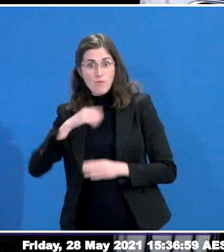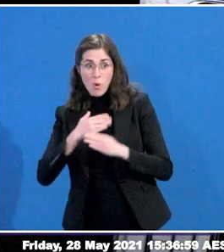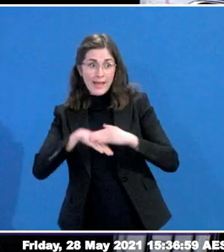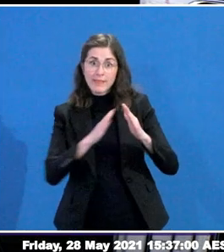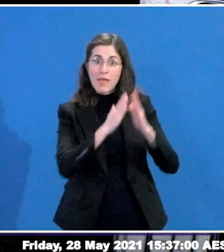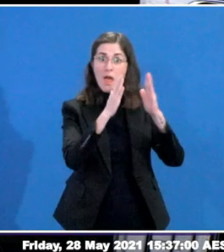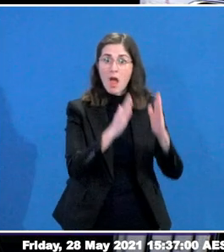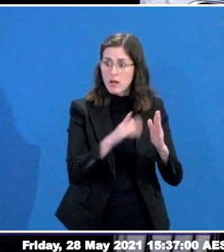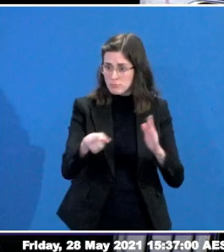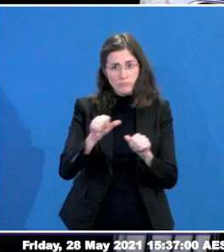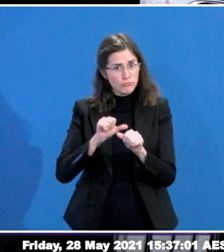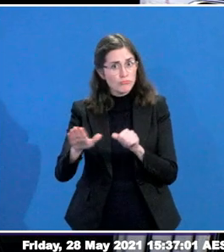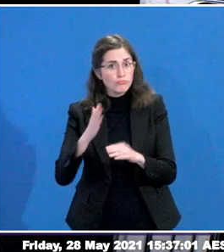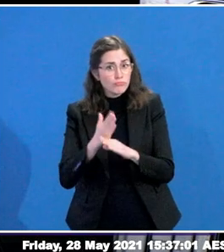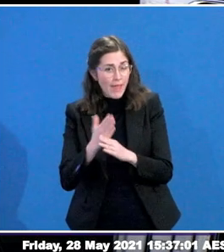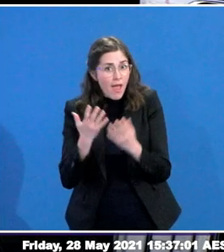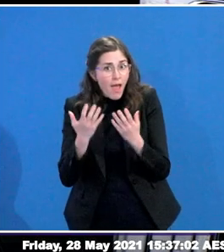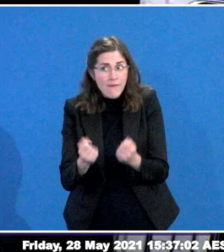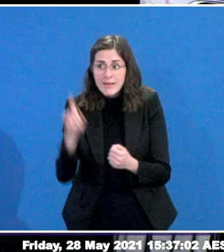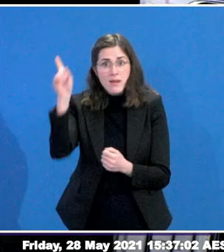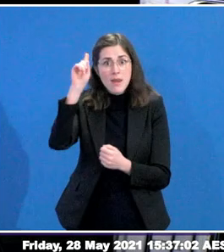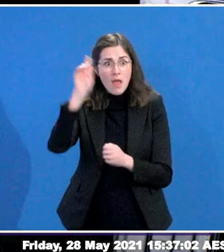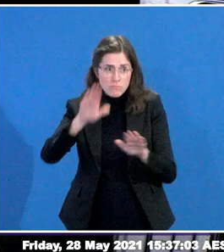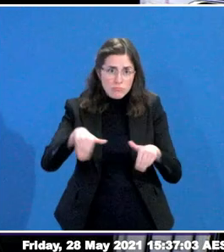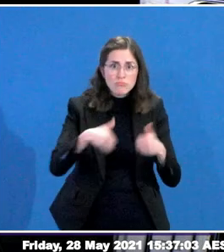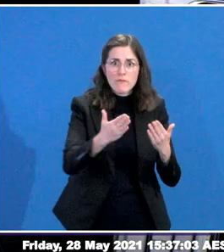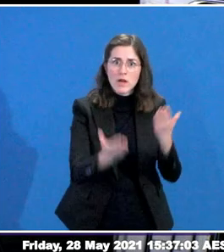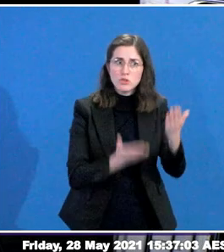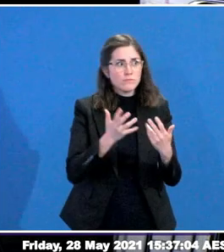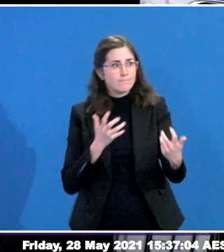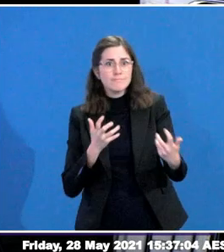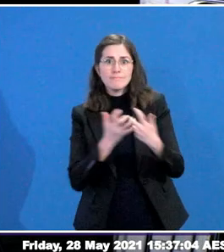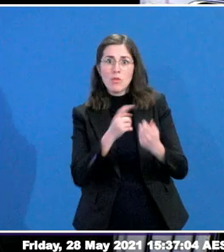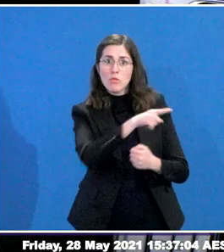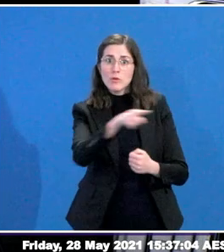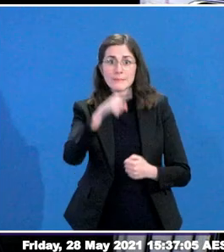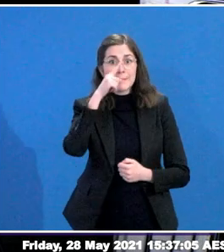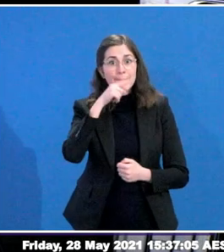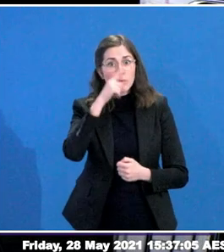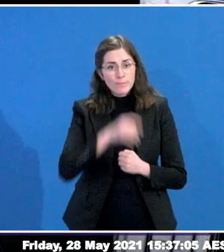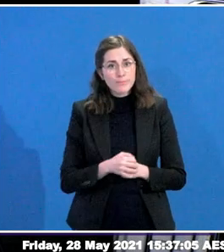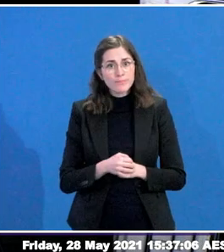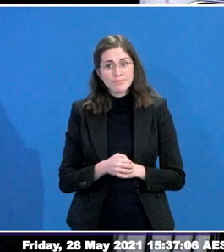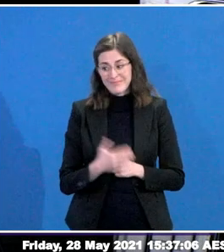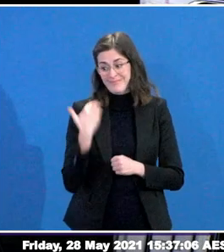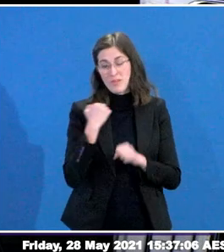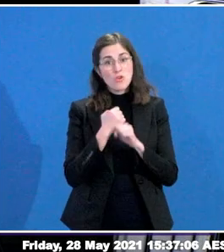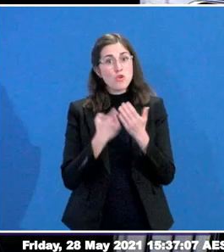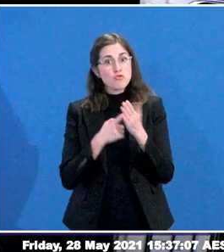it that are doing excellent work to support residents, as, indeed, Mr Head implied in his evidence just now.